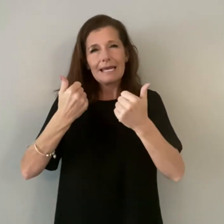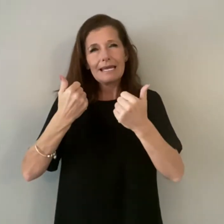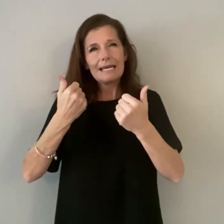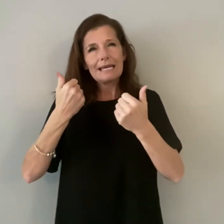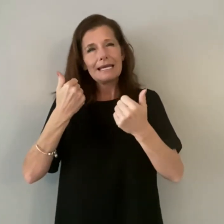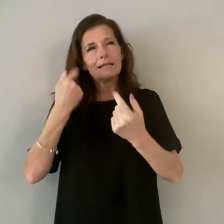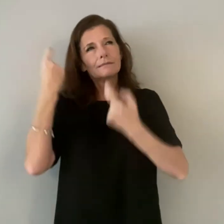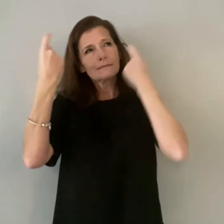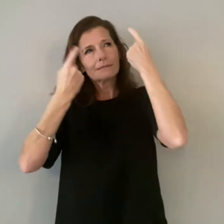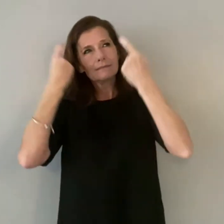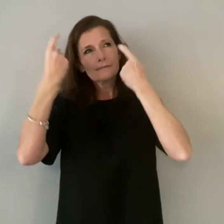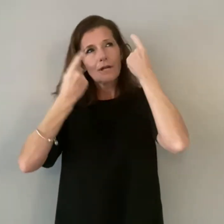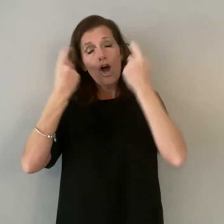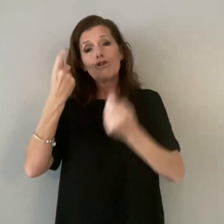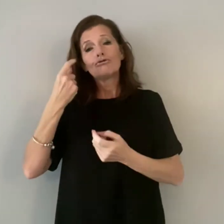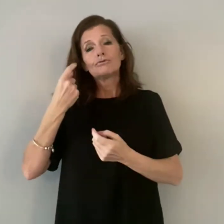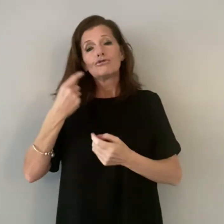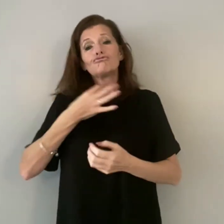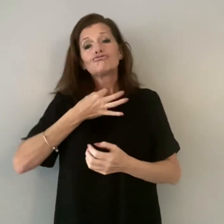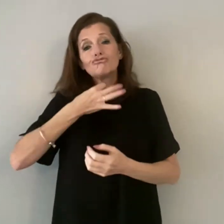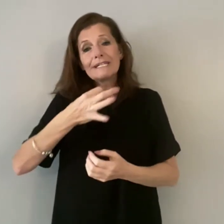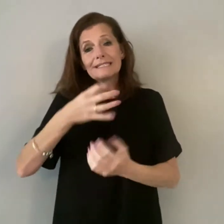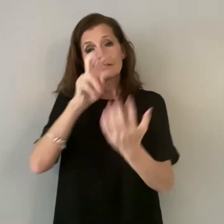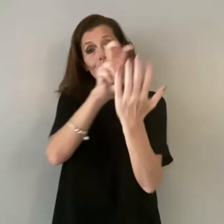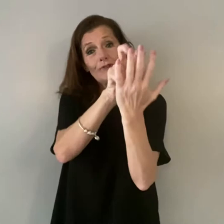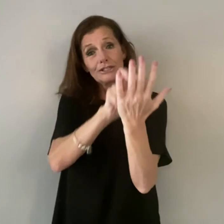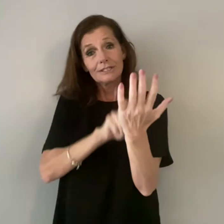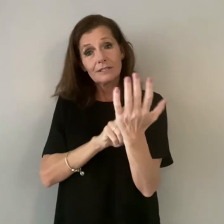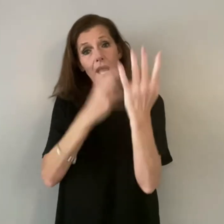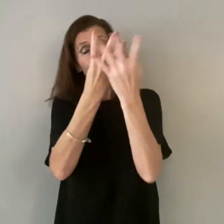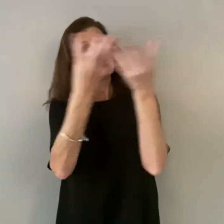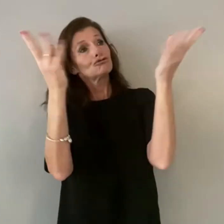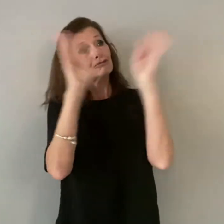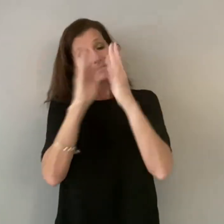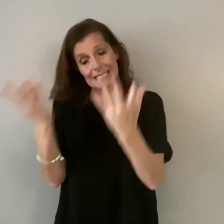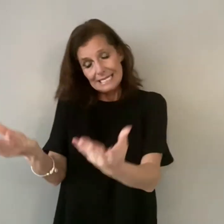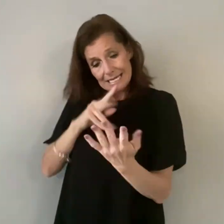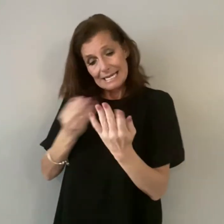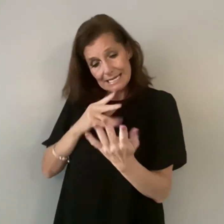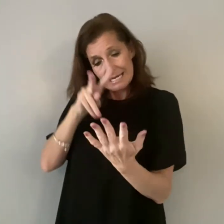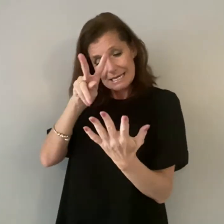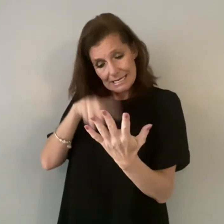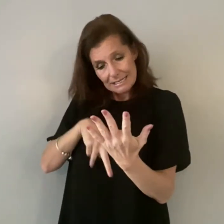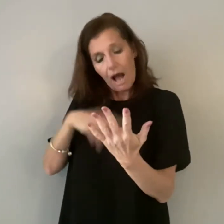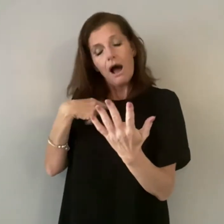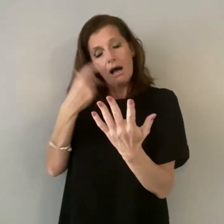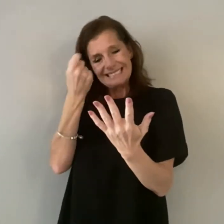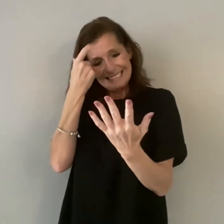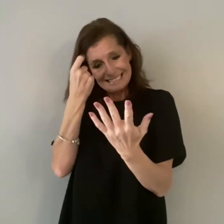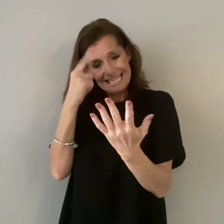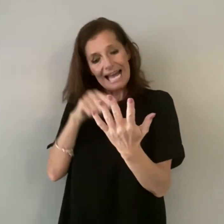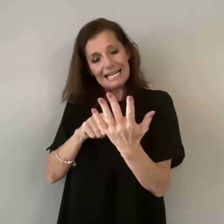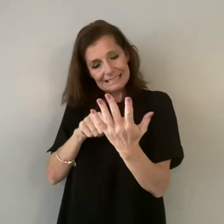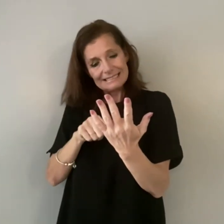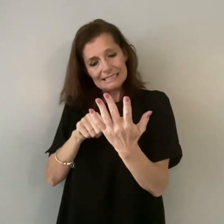well thought through considered risk register as trustees, you can understand what that journey looks like.